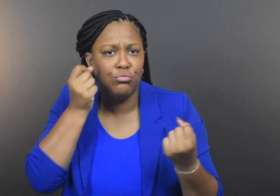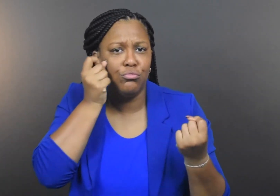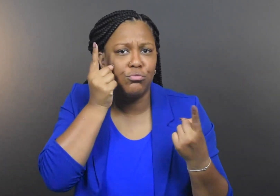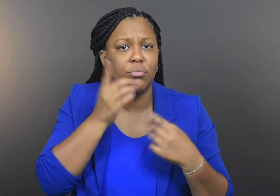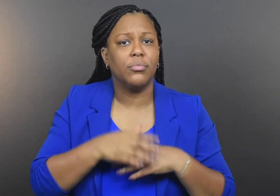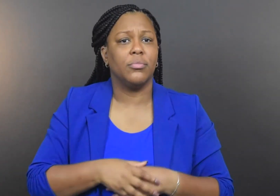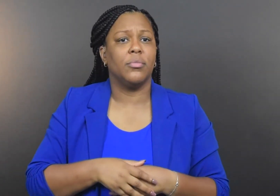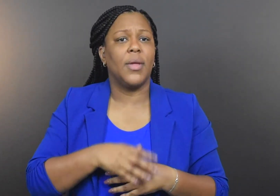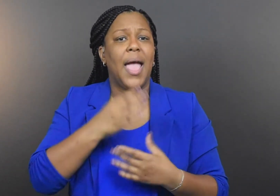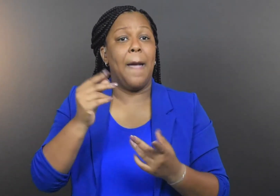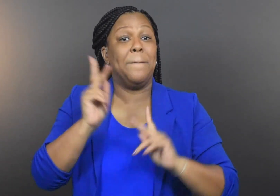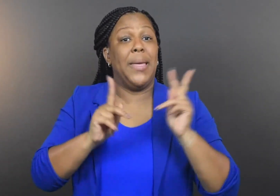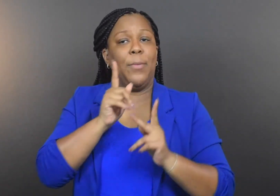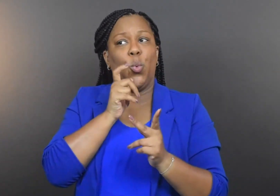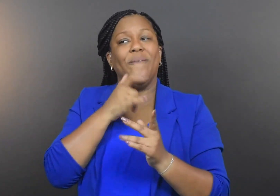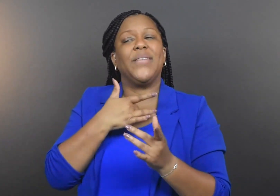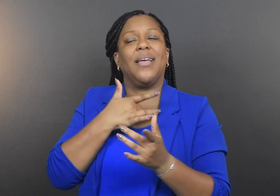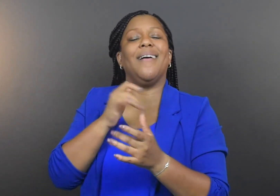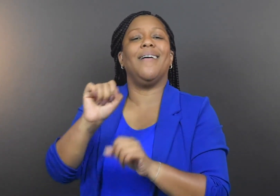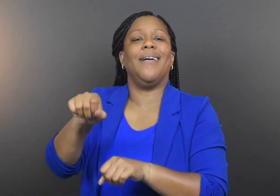It can be a sports figure,